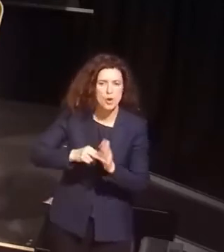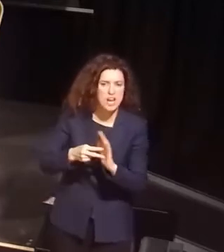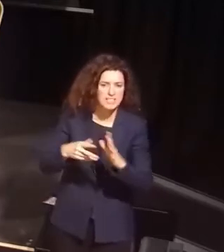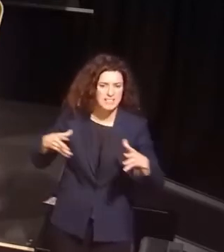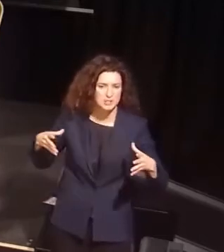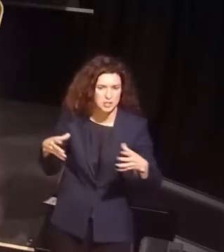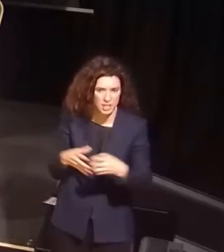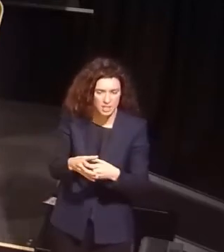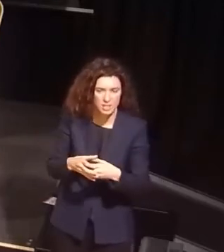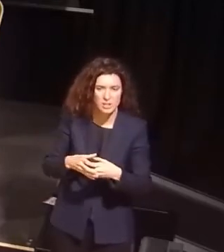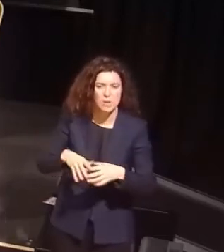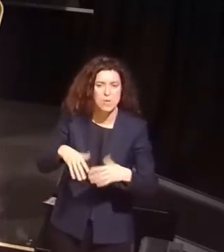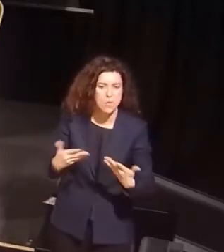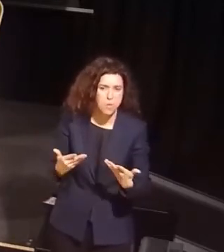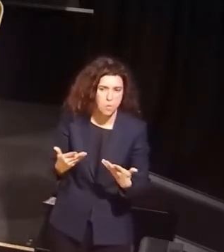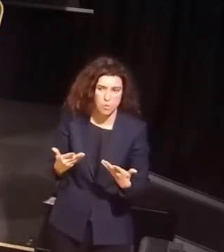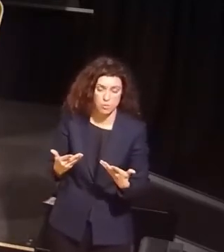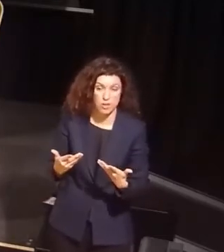or the Stroke Organisation.